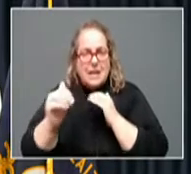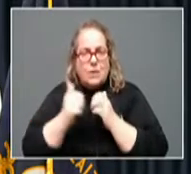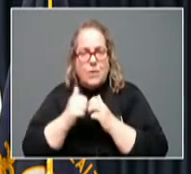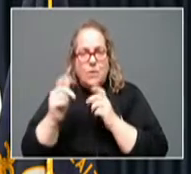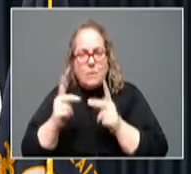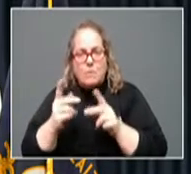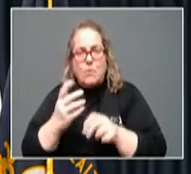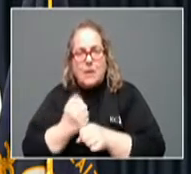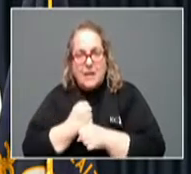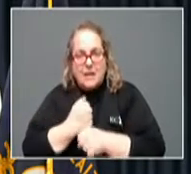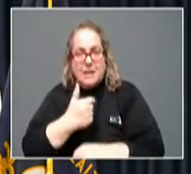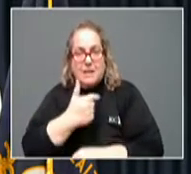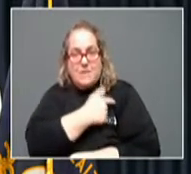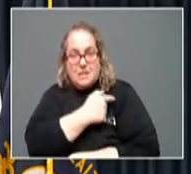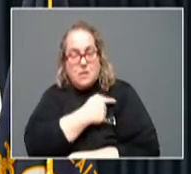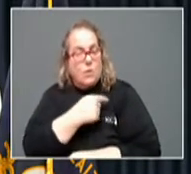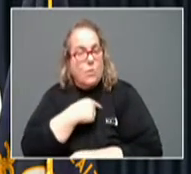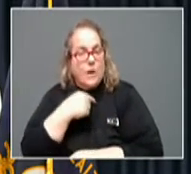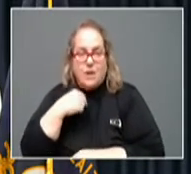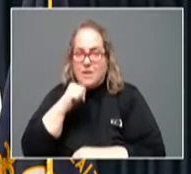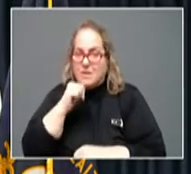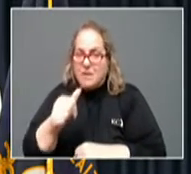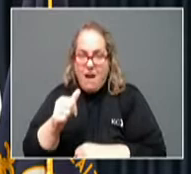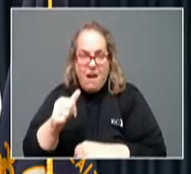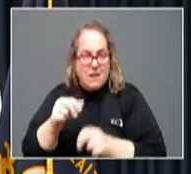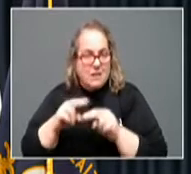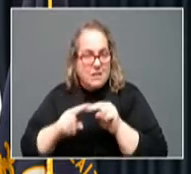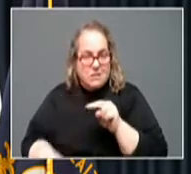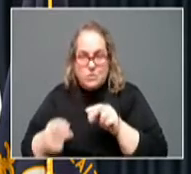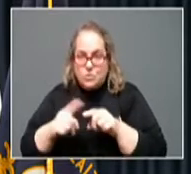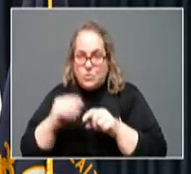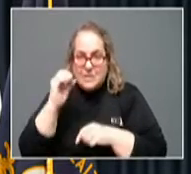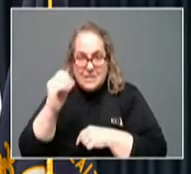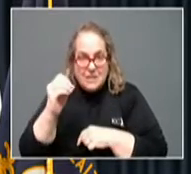We're not dropping towards zero. And what happened in the past as we leveled